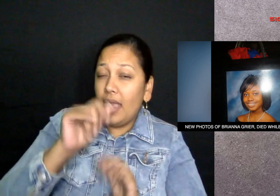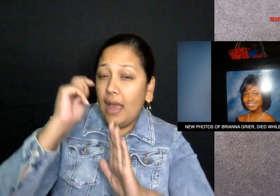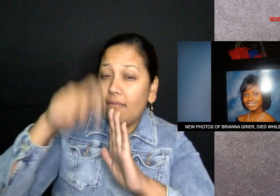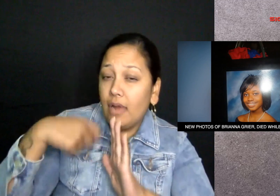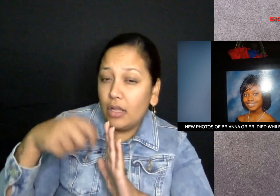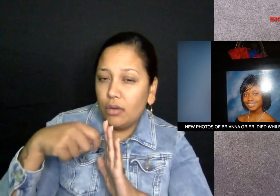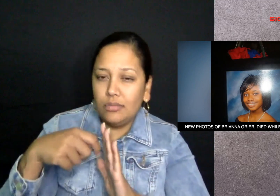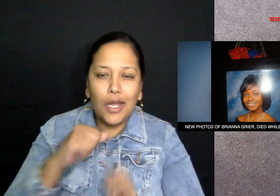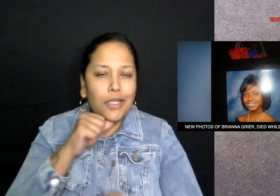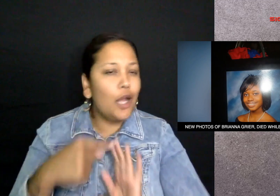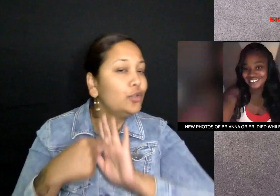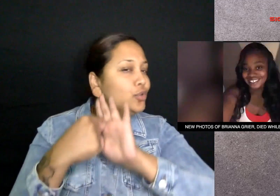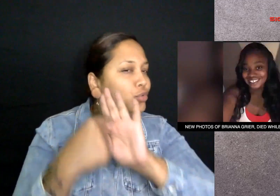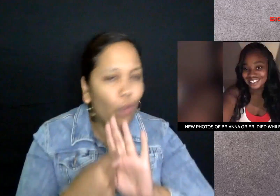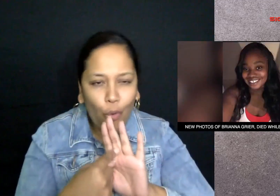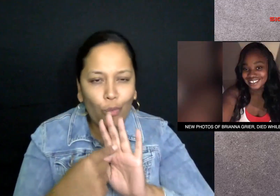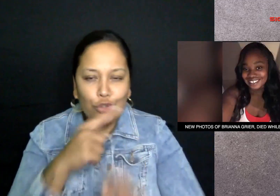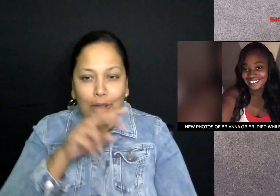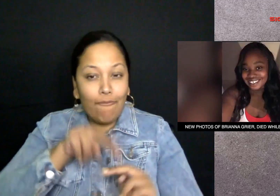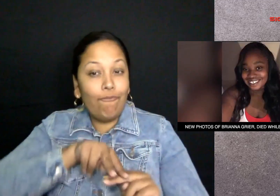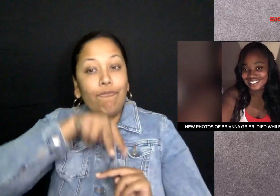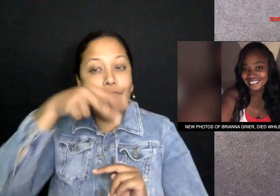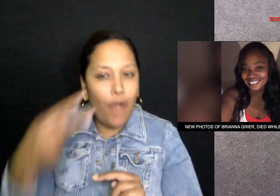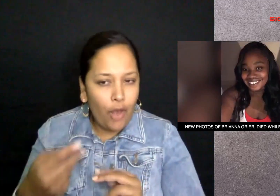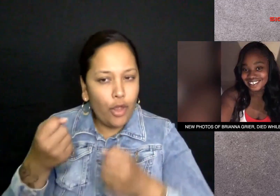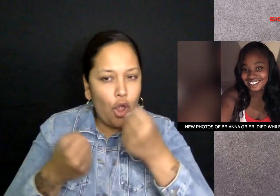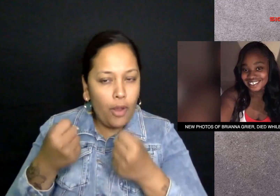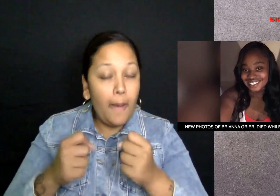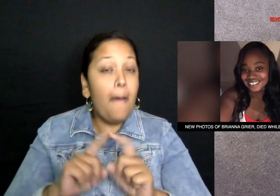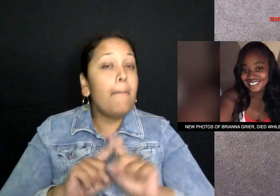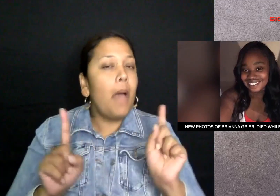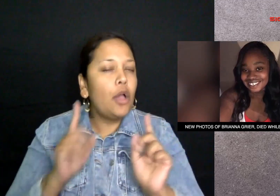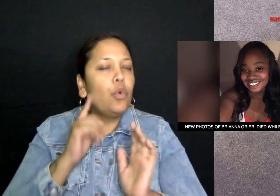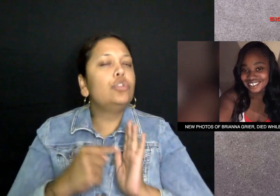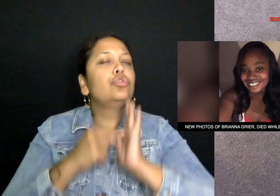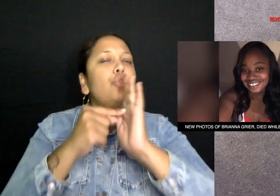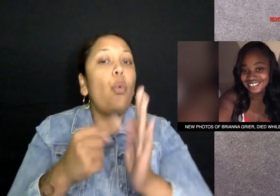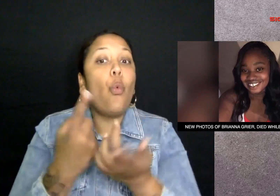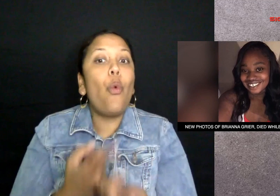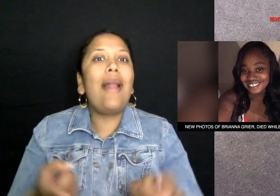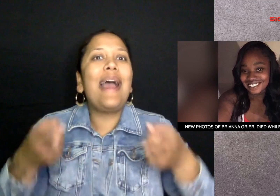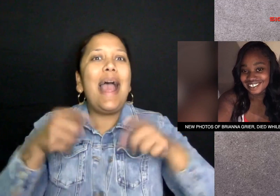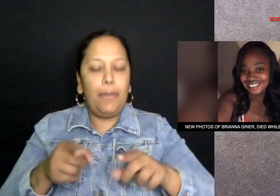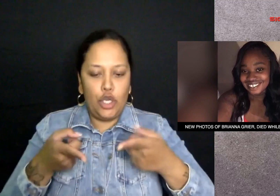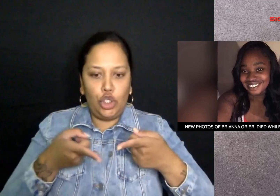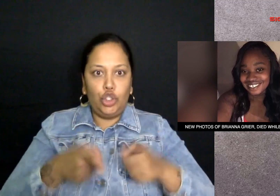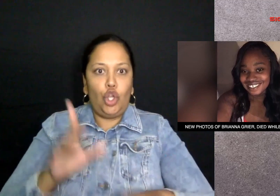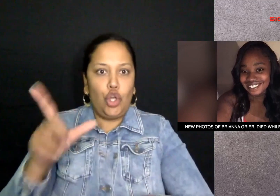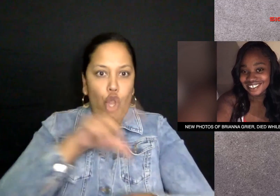the video does not show where Grier fell out of the car but shows what happened during her arrest